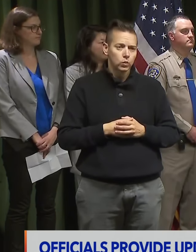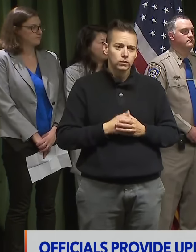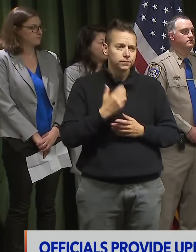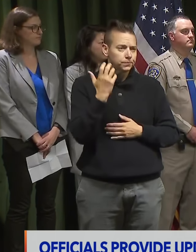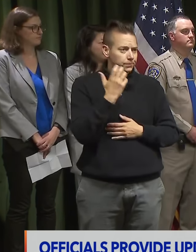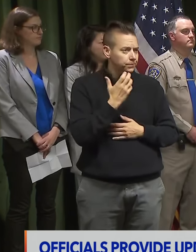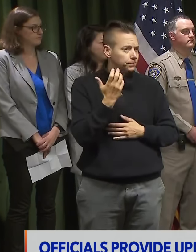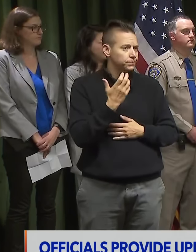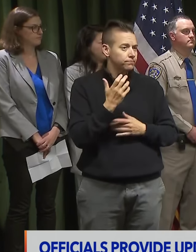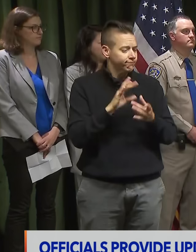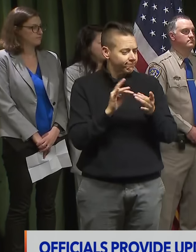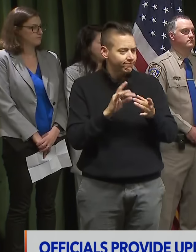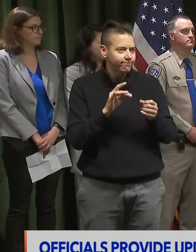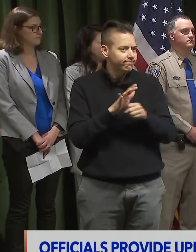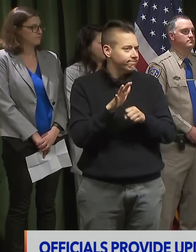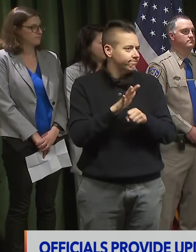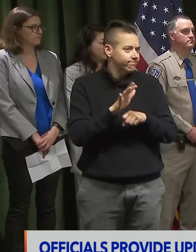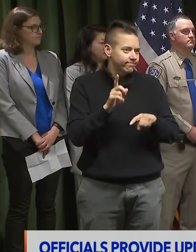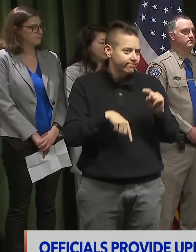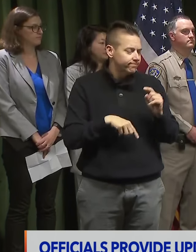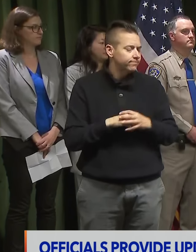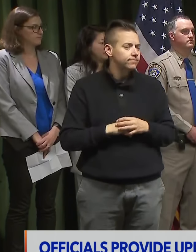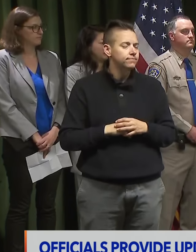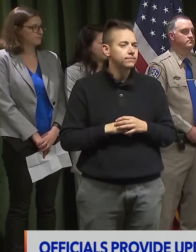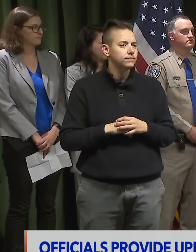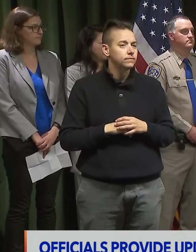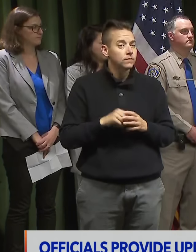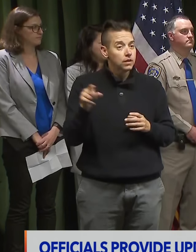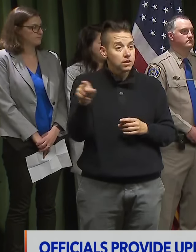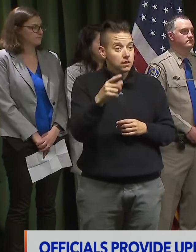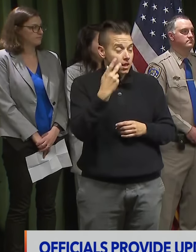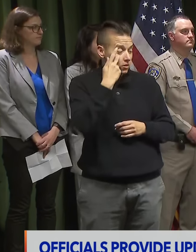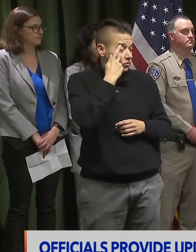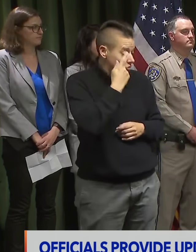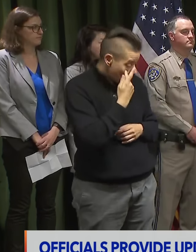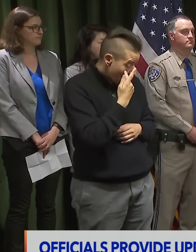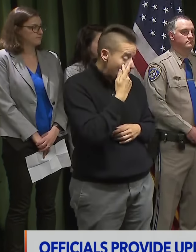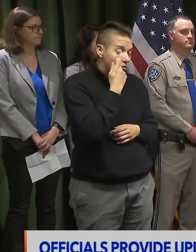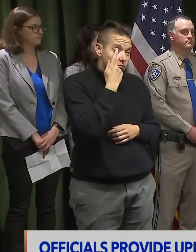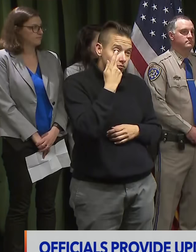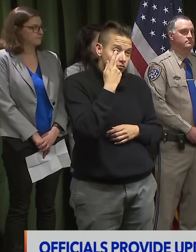OUR DEPUTY WAS SHOT IN THE BACK. I CAN'T SAY ENOUGH ABOUT